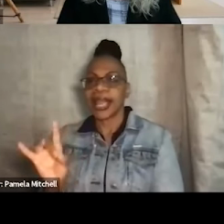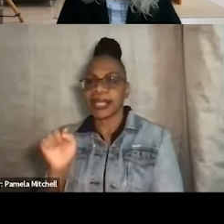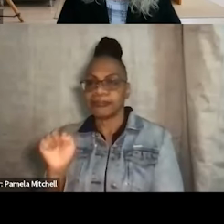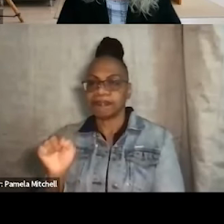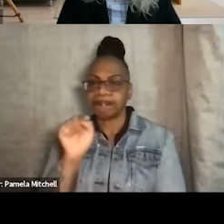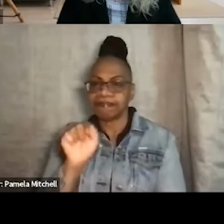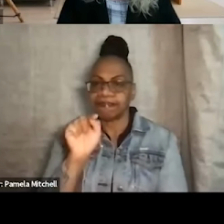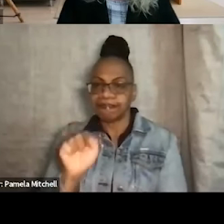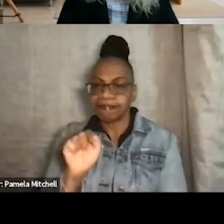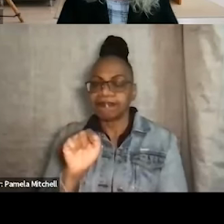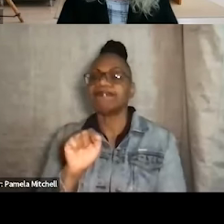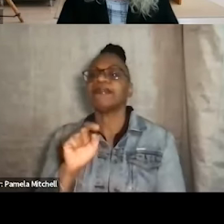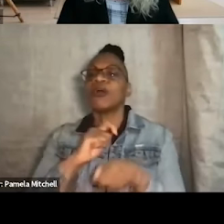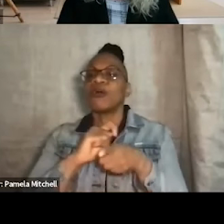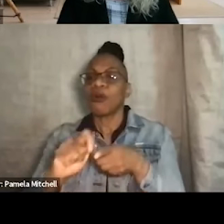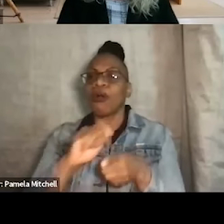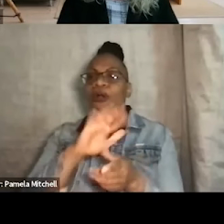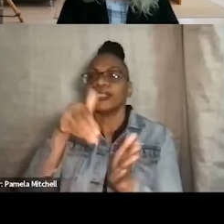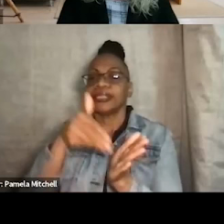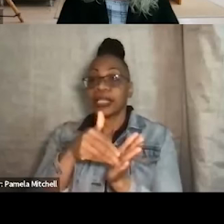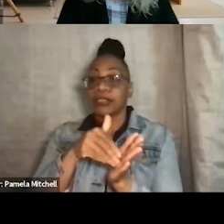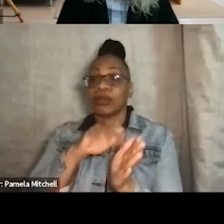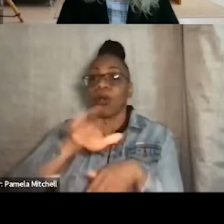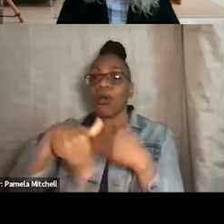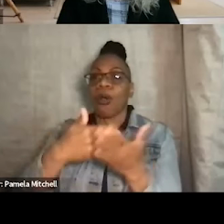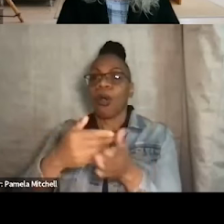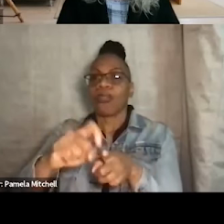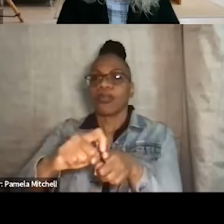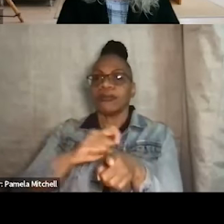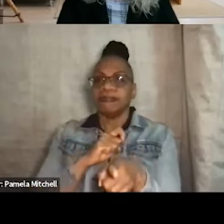All calls that come in are triaged, assessed,